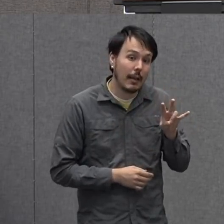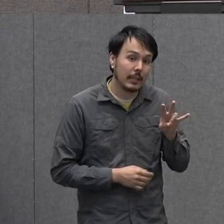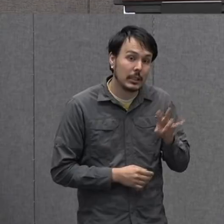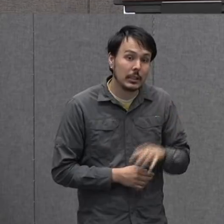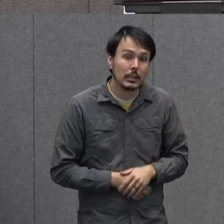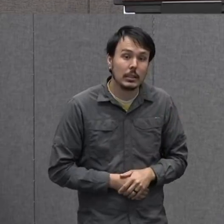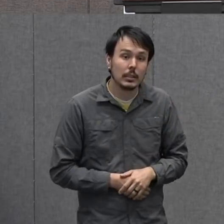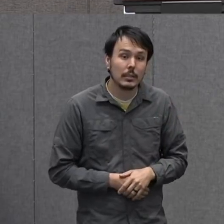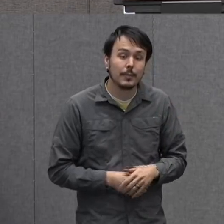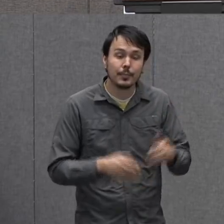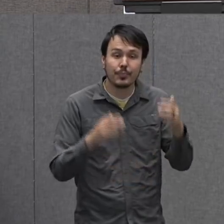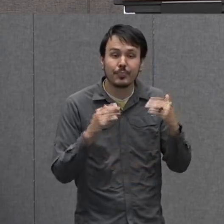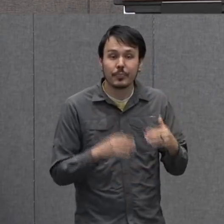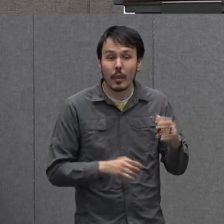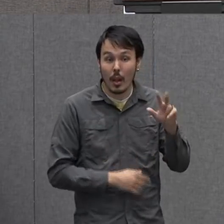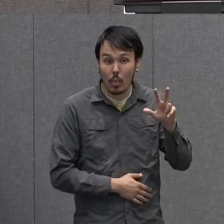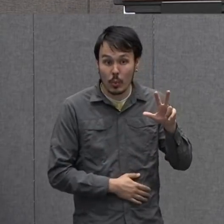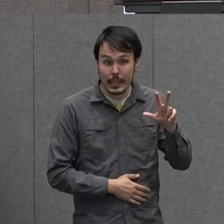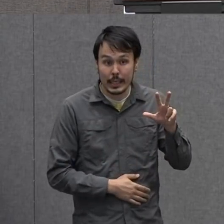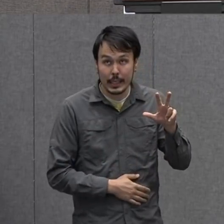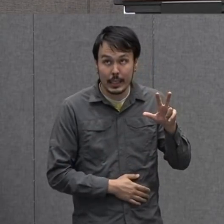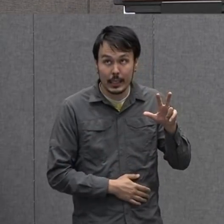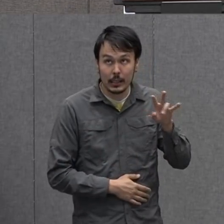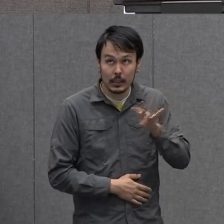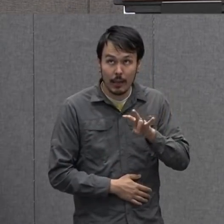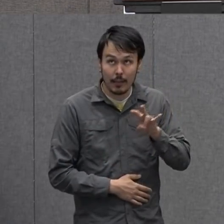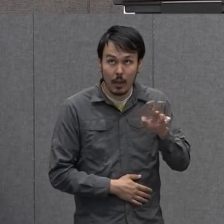And then three, 'cause seven and three make another 10,